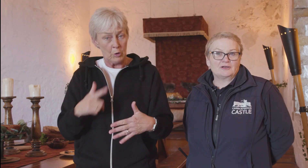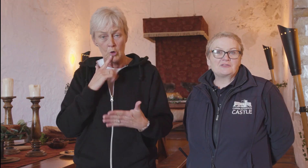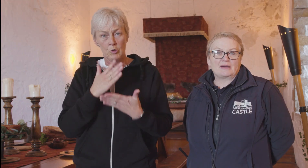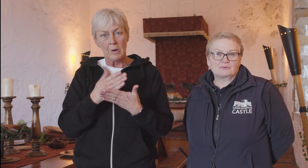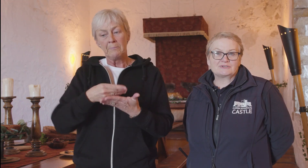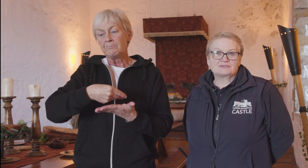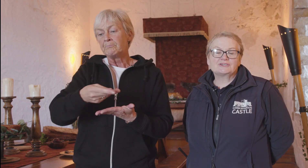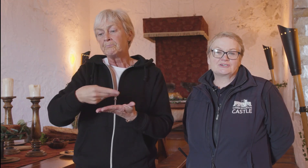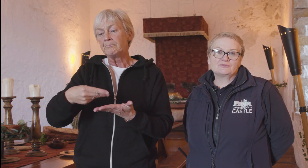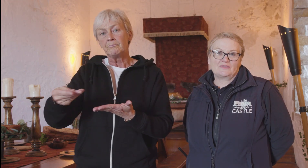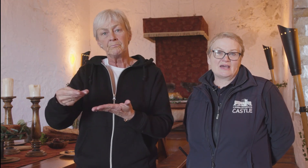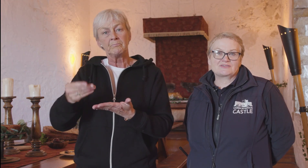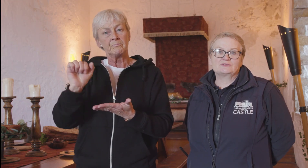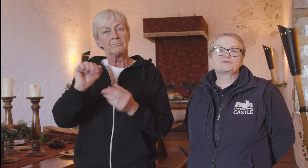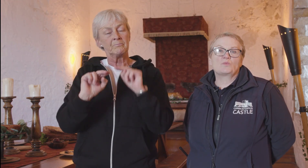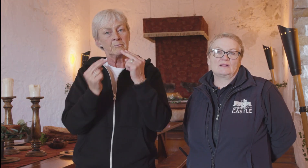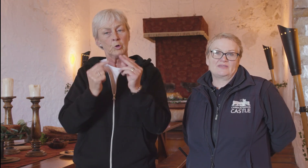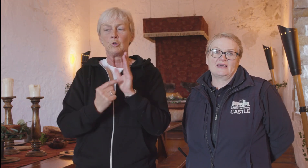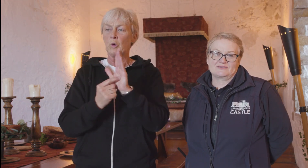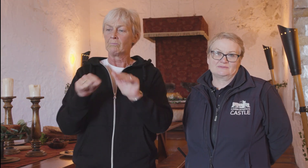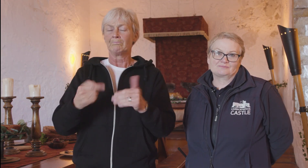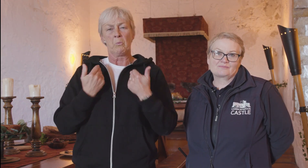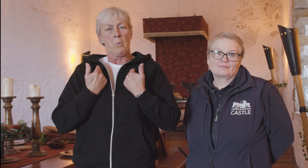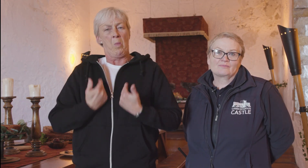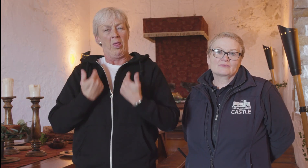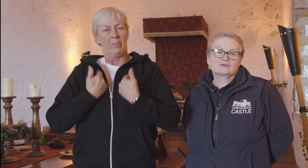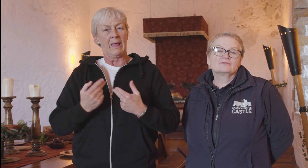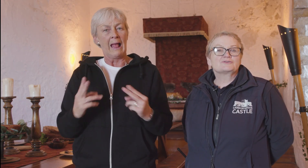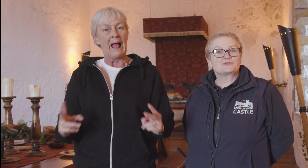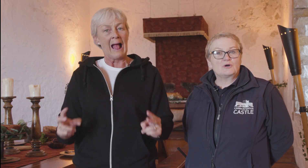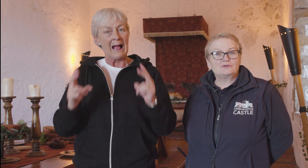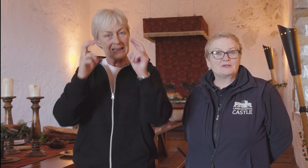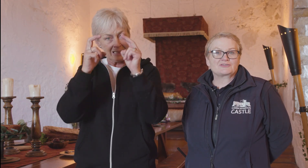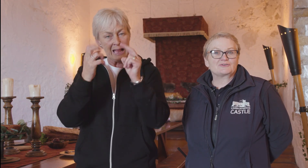at the banquet to show that the castle was a wealthy castle. There's a small room next door.